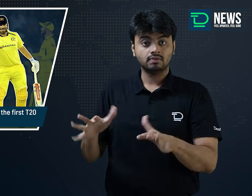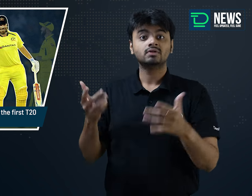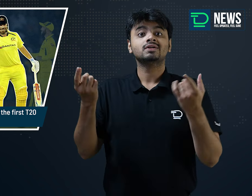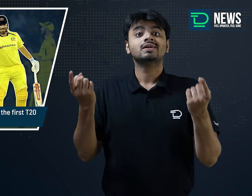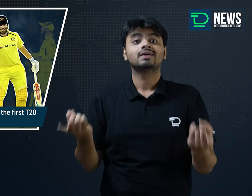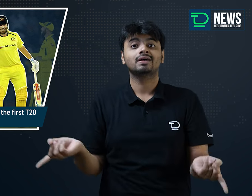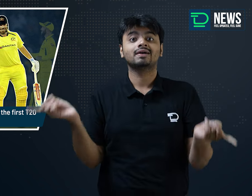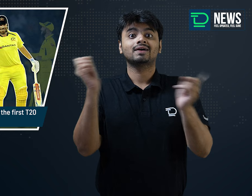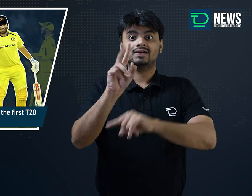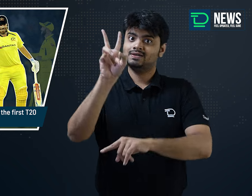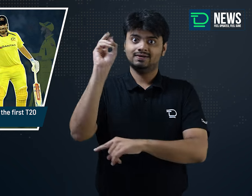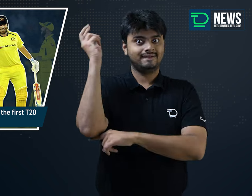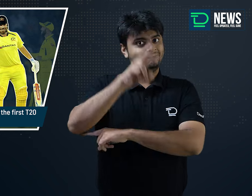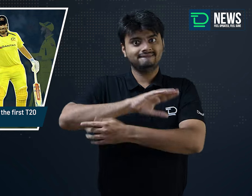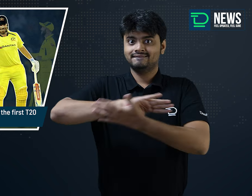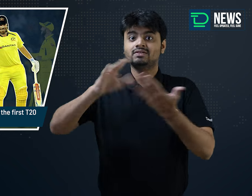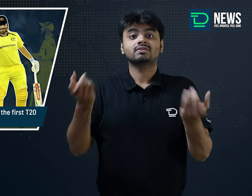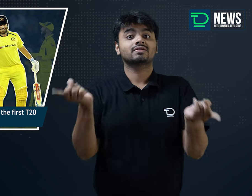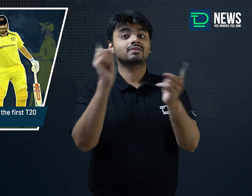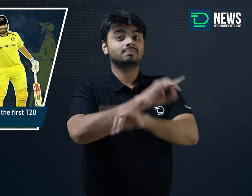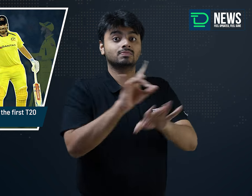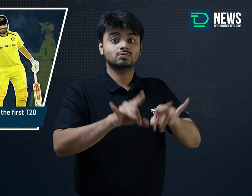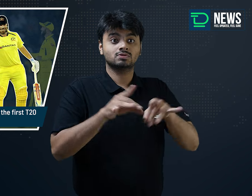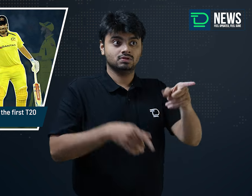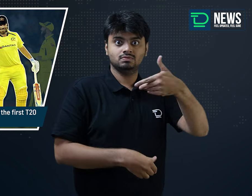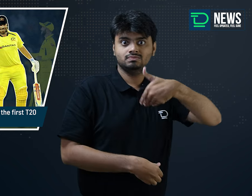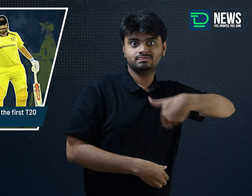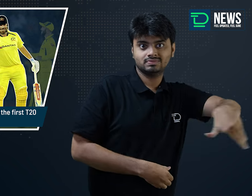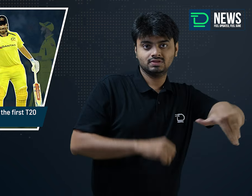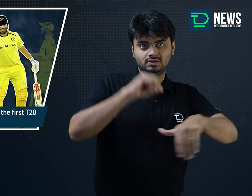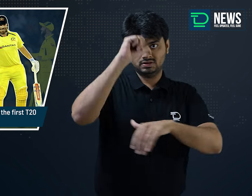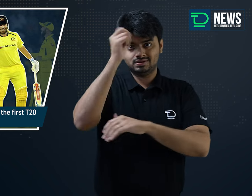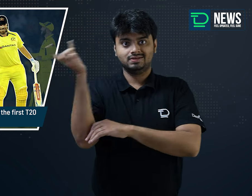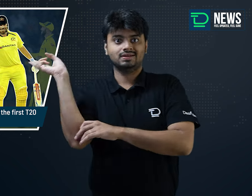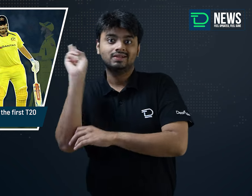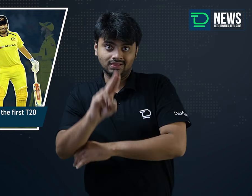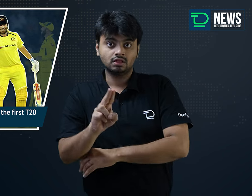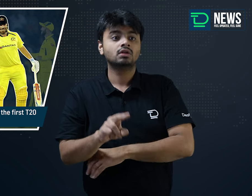Then after 20 overs were completed, Australia started batting.